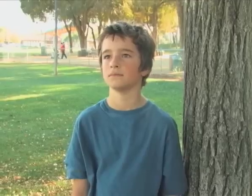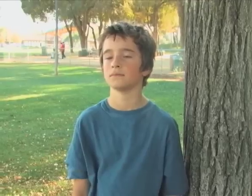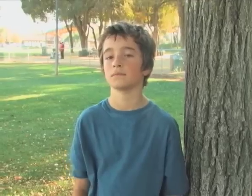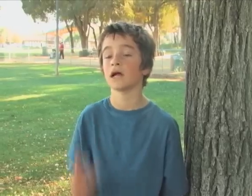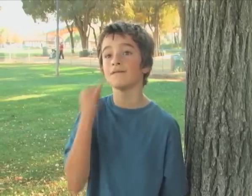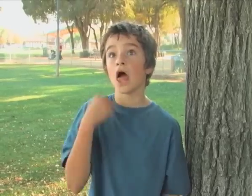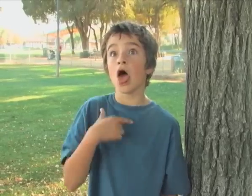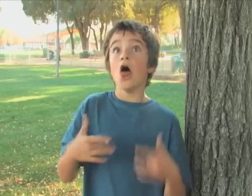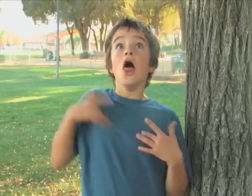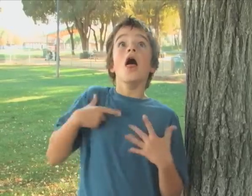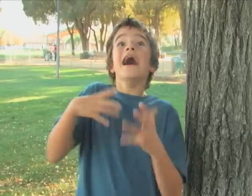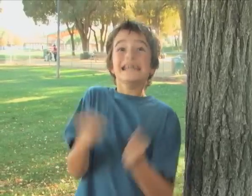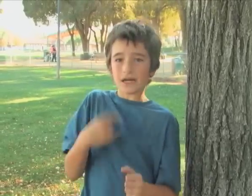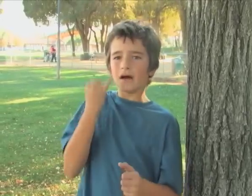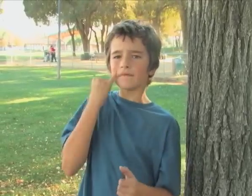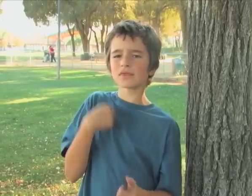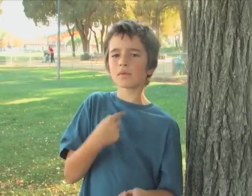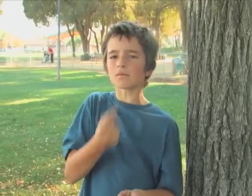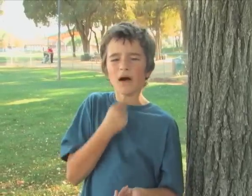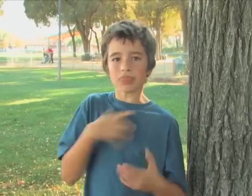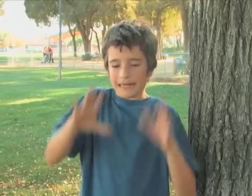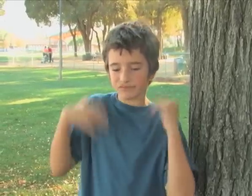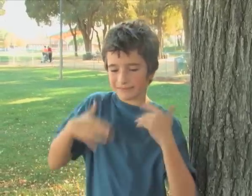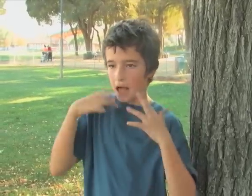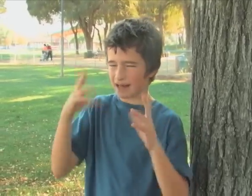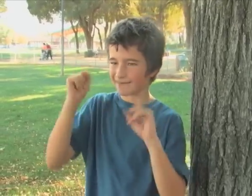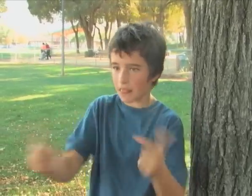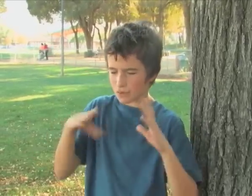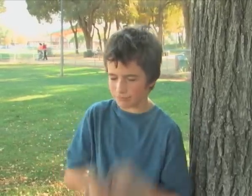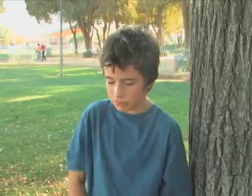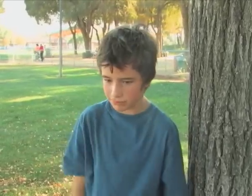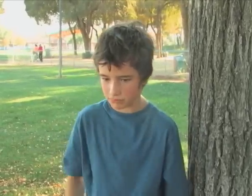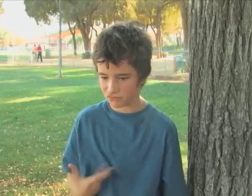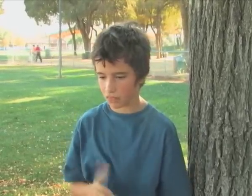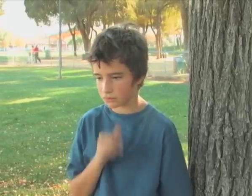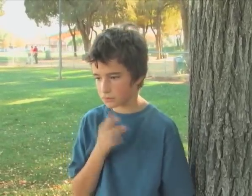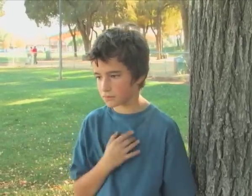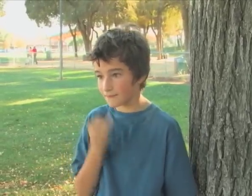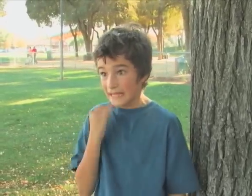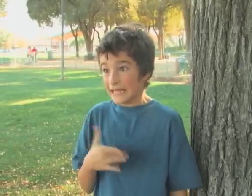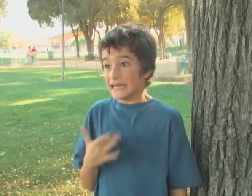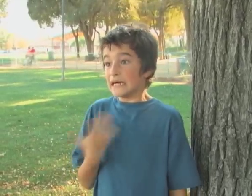IF I GET ALL EXCITED, THEN I MIGHT GET DISAPPOINTED, THEN I WOULD FEEL BUMMED OUT ABOUT IT.